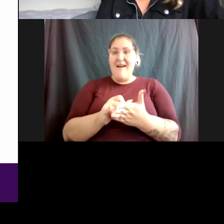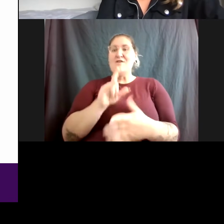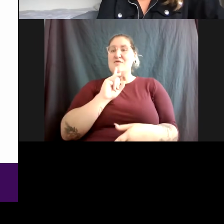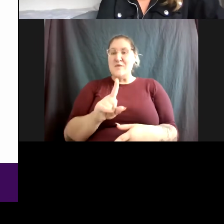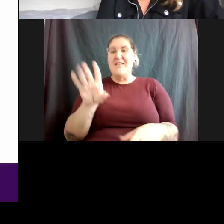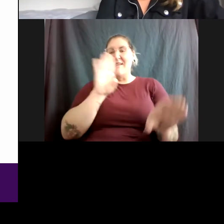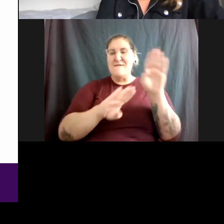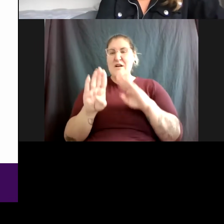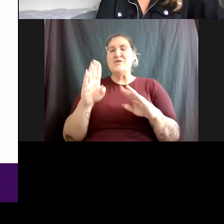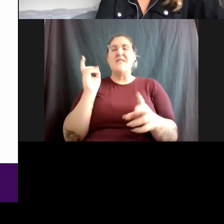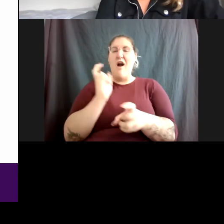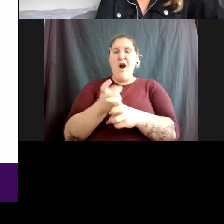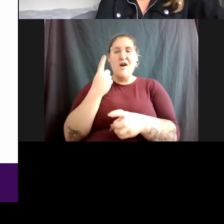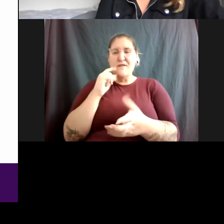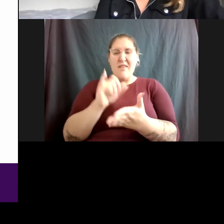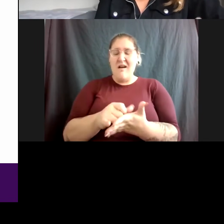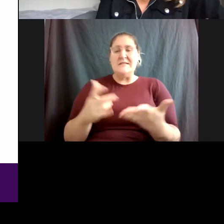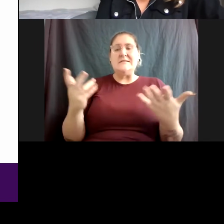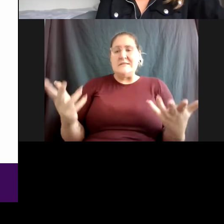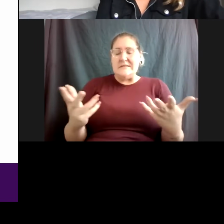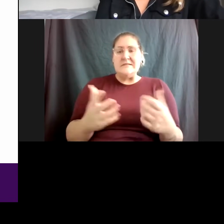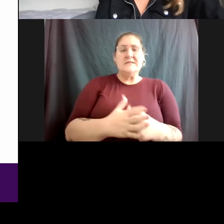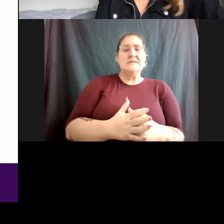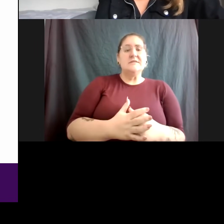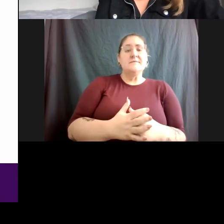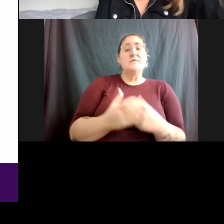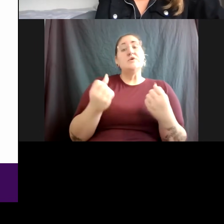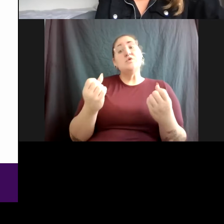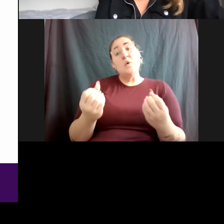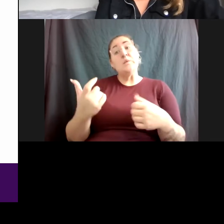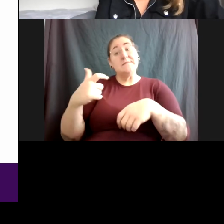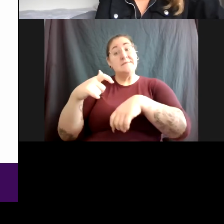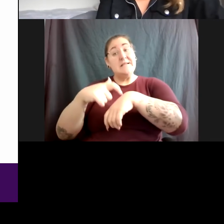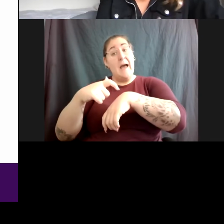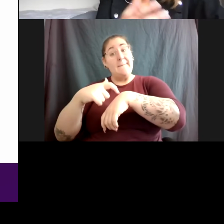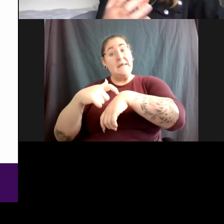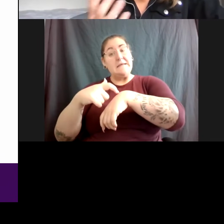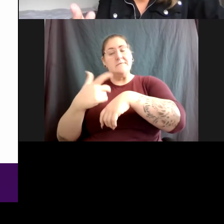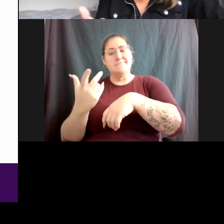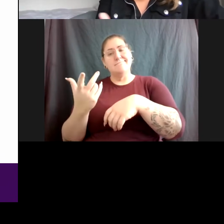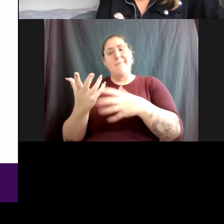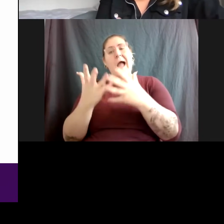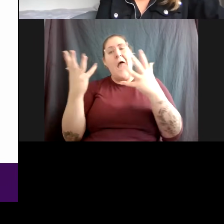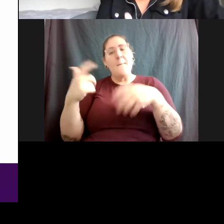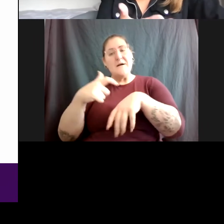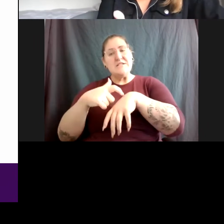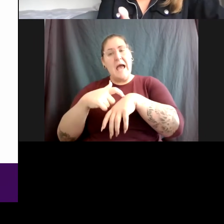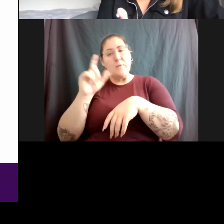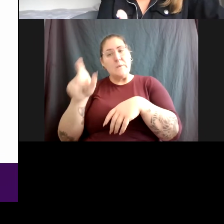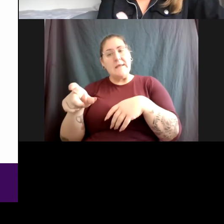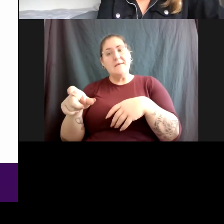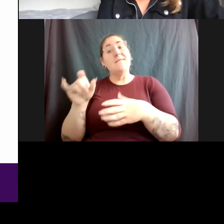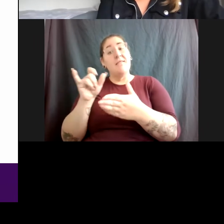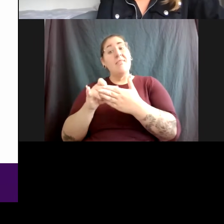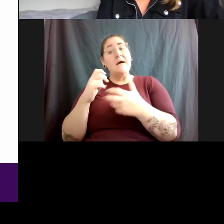tricky interaction. Timing is also an issue as well. So, when you have a hover on content